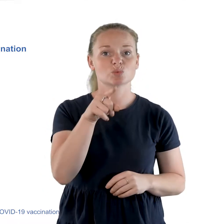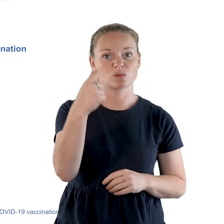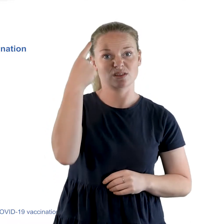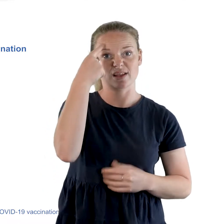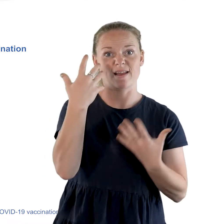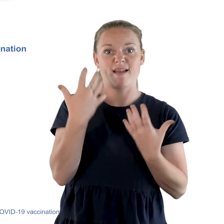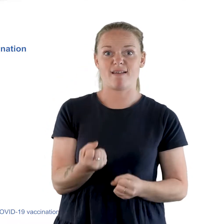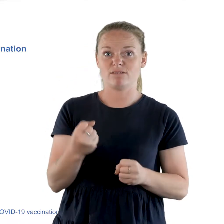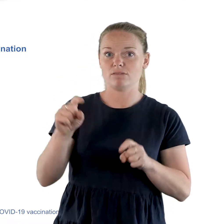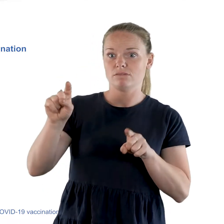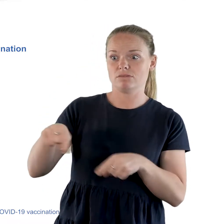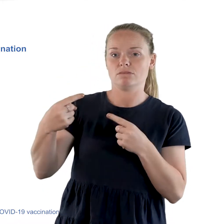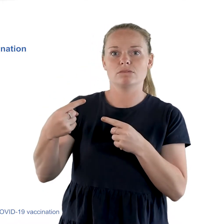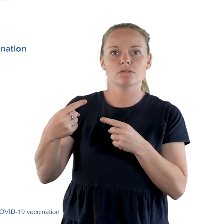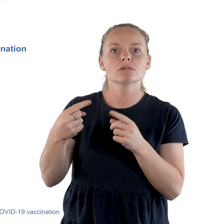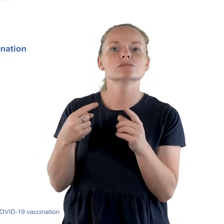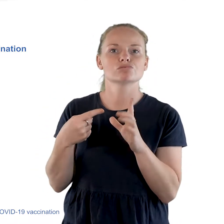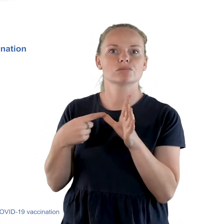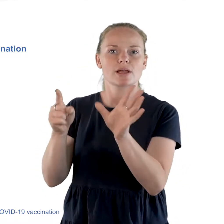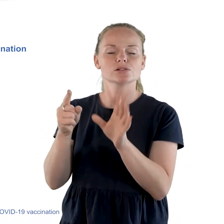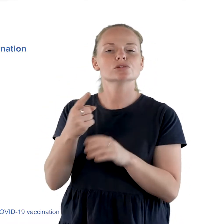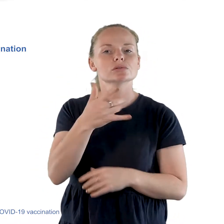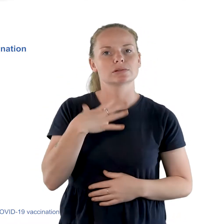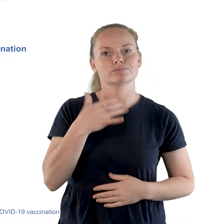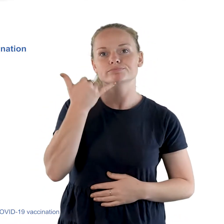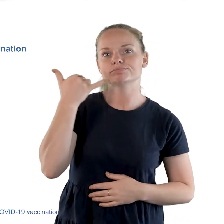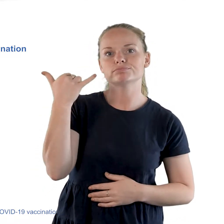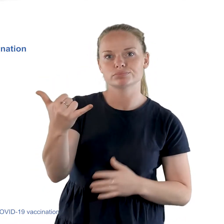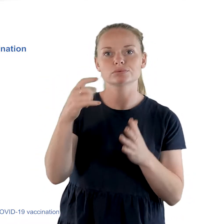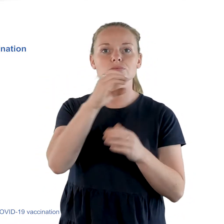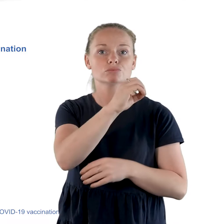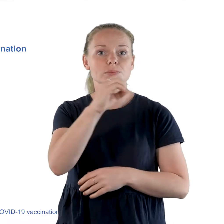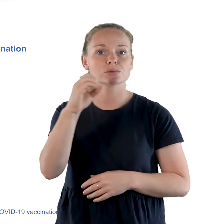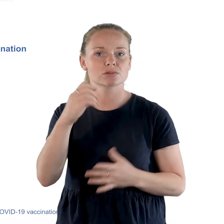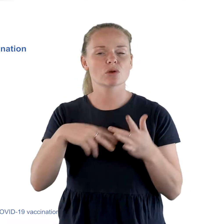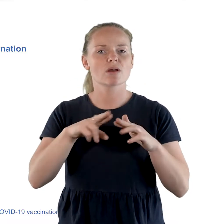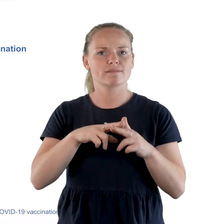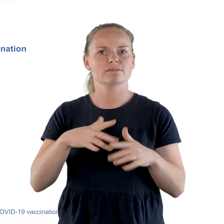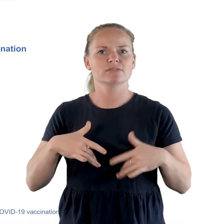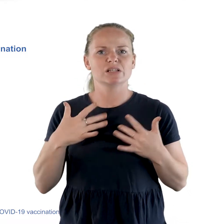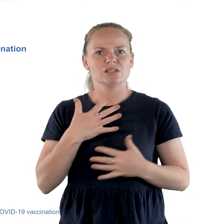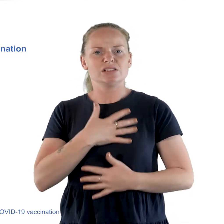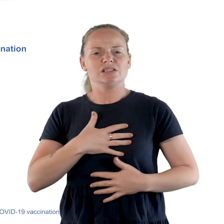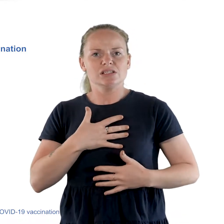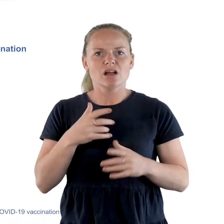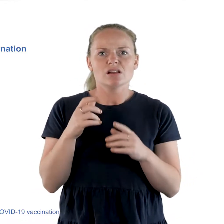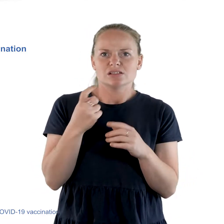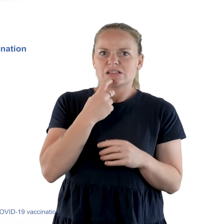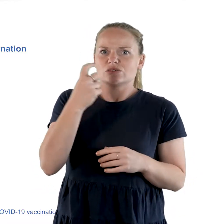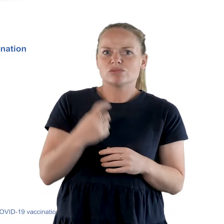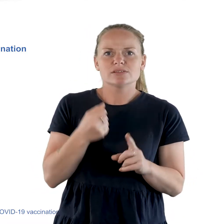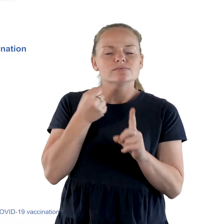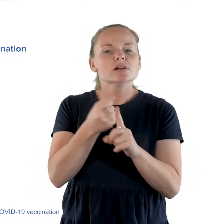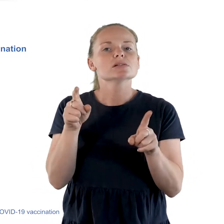You think you are having an allergic reaction. Call 000 if you experience severe symptoms,